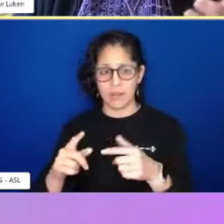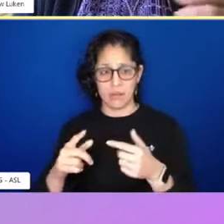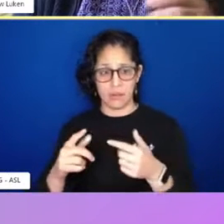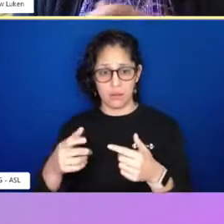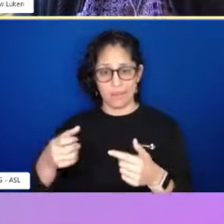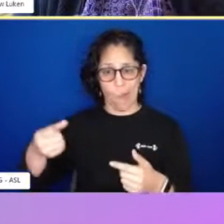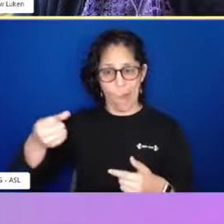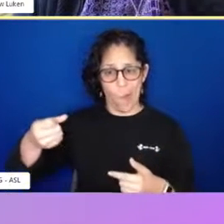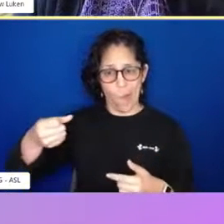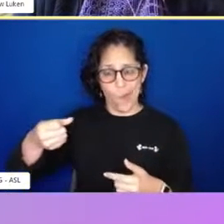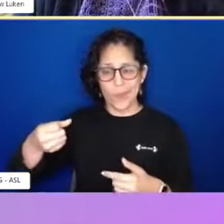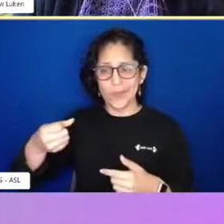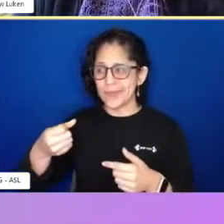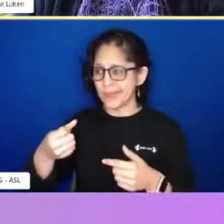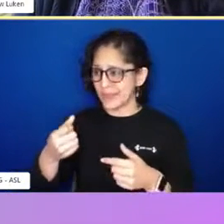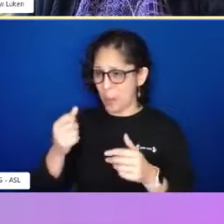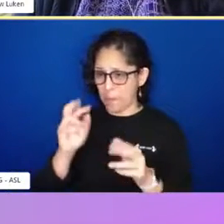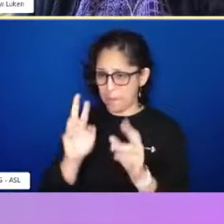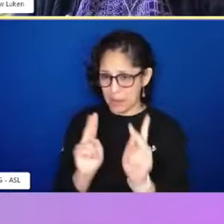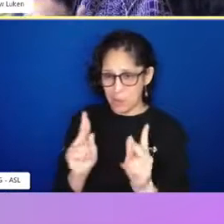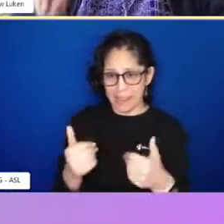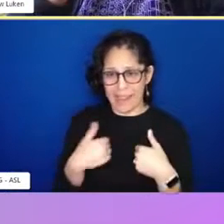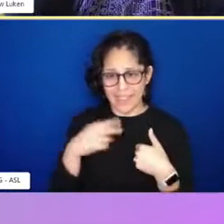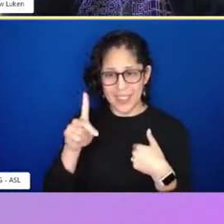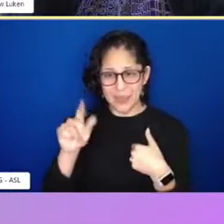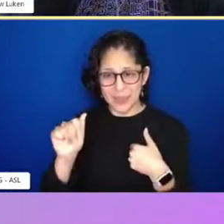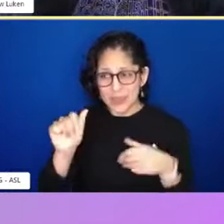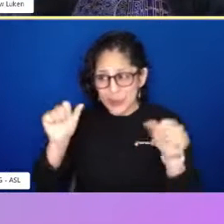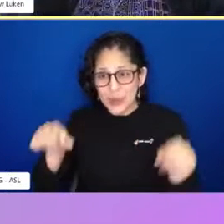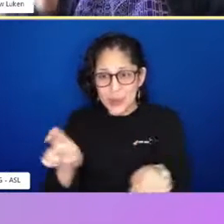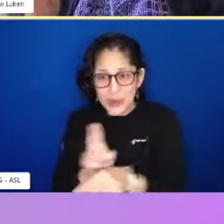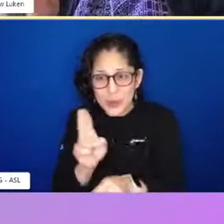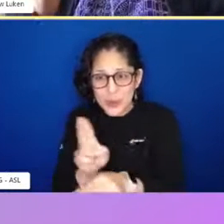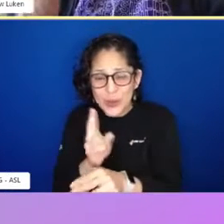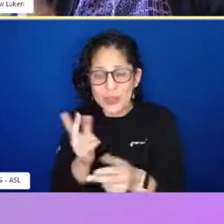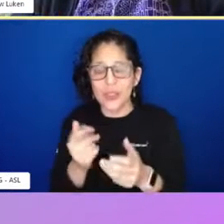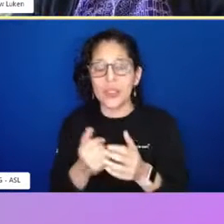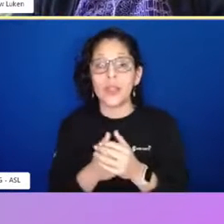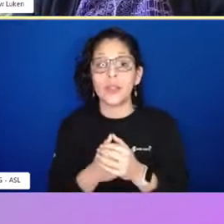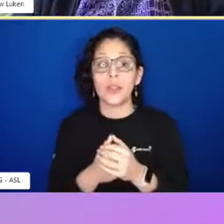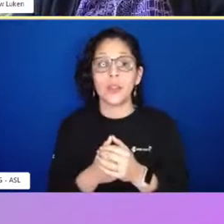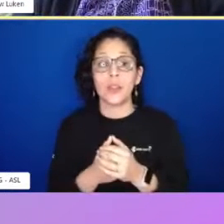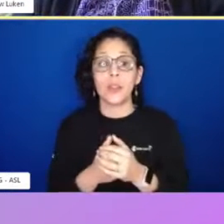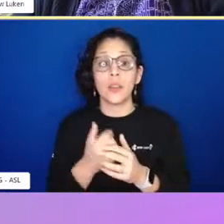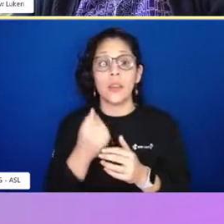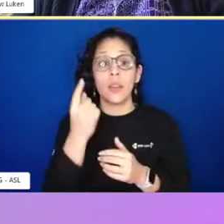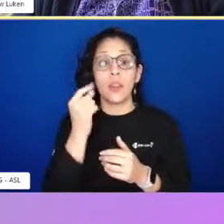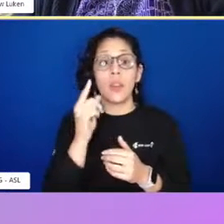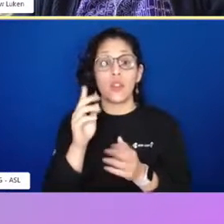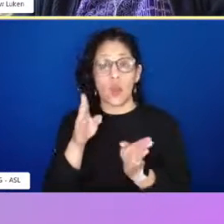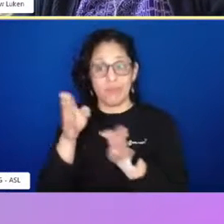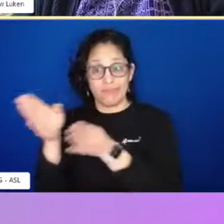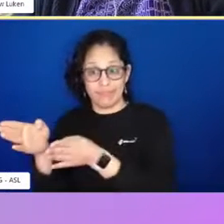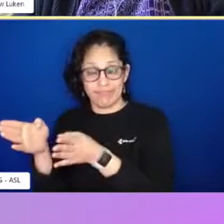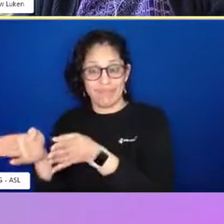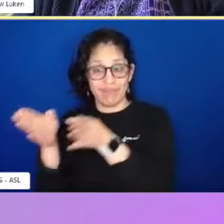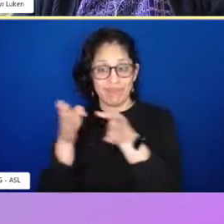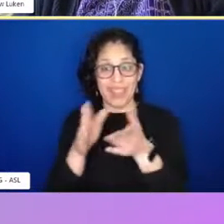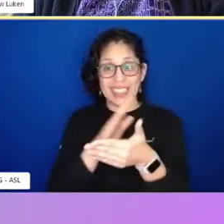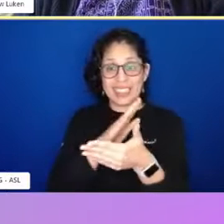went to market with 14 different handle types to allow different disabilities and abilities to be peel able to vegetables. Now,